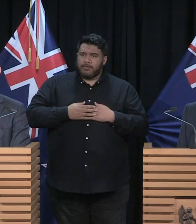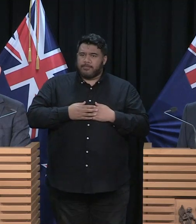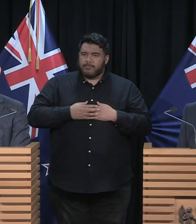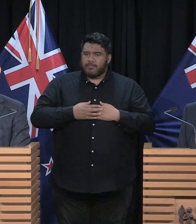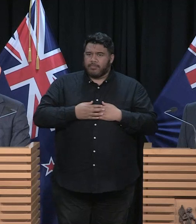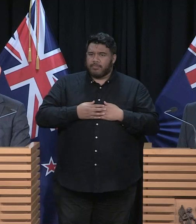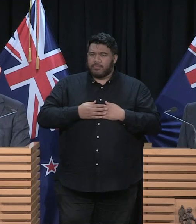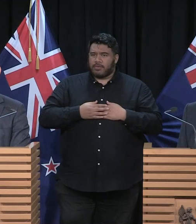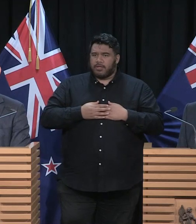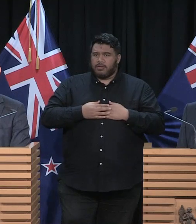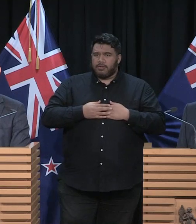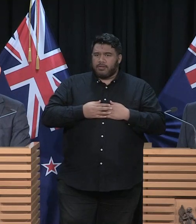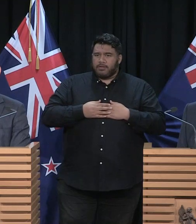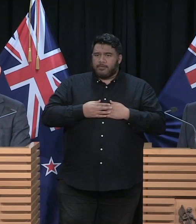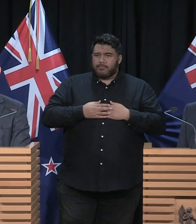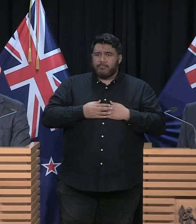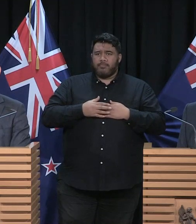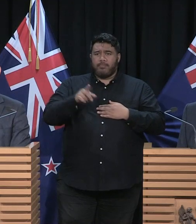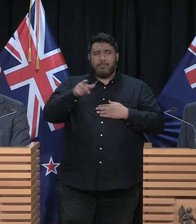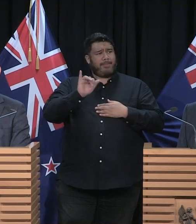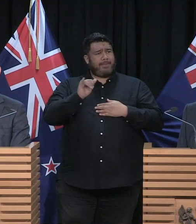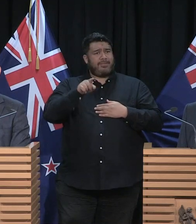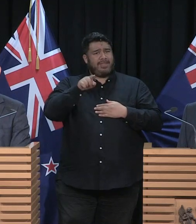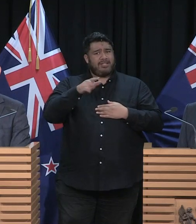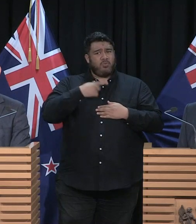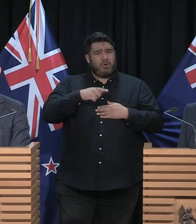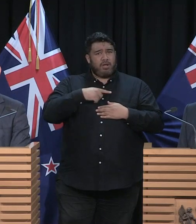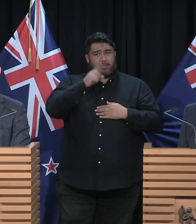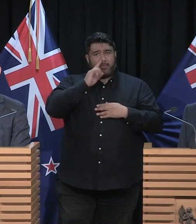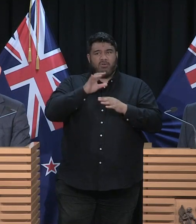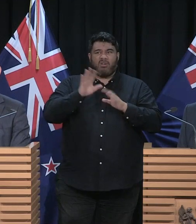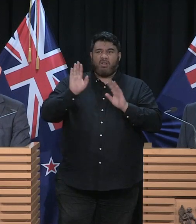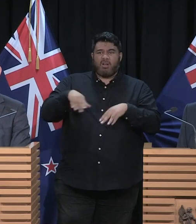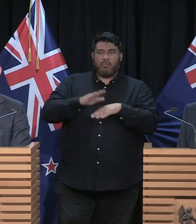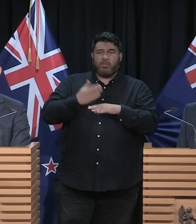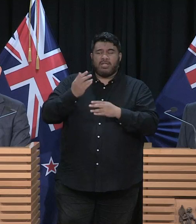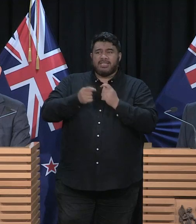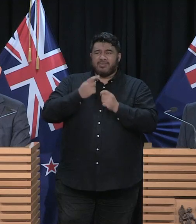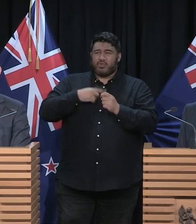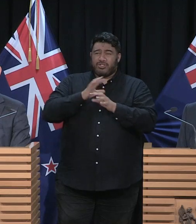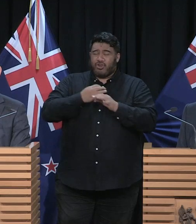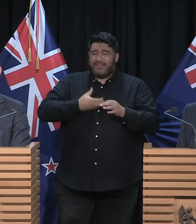with I won't headsitate to go and get one. That's probably a reason why they're not too keen to -